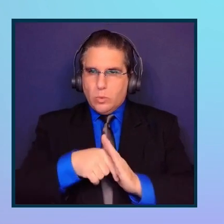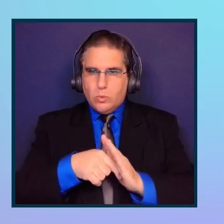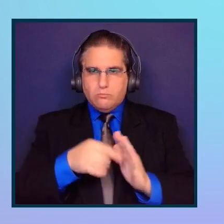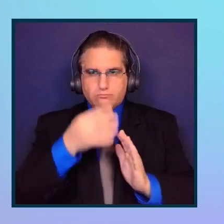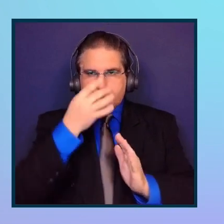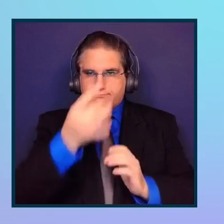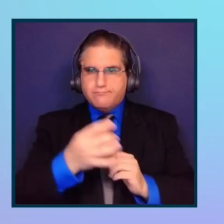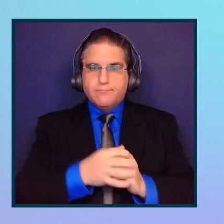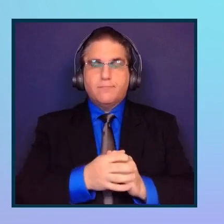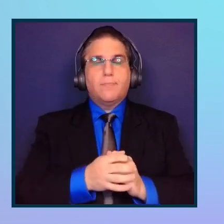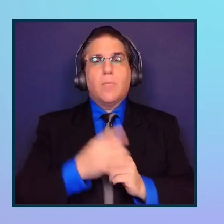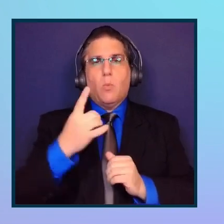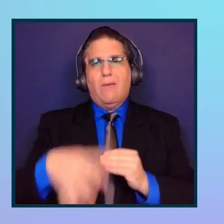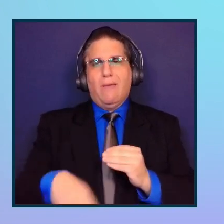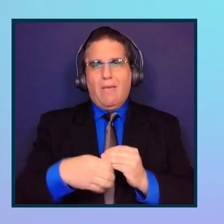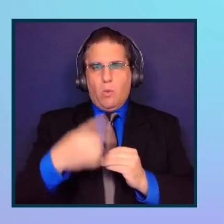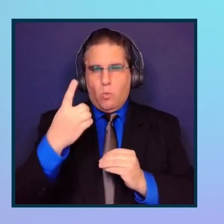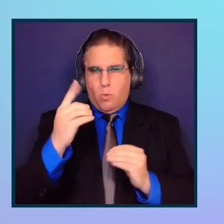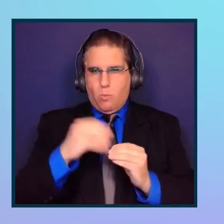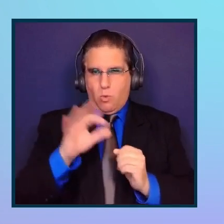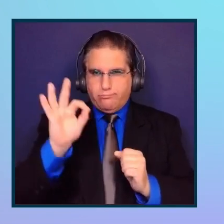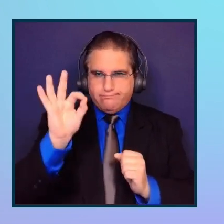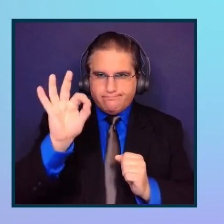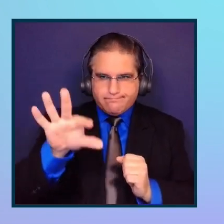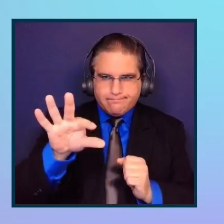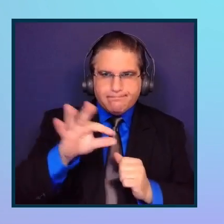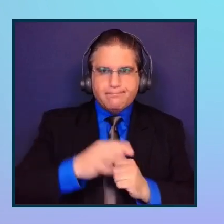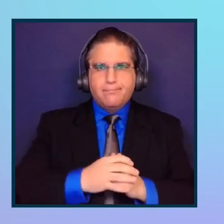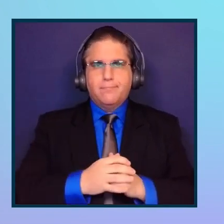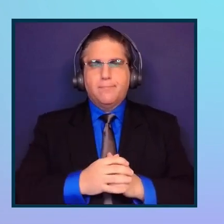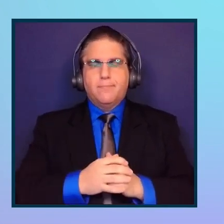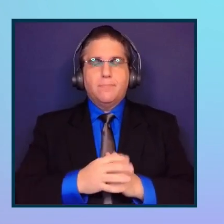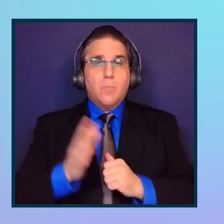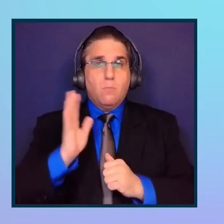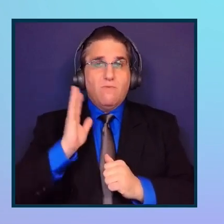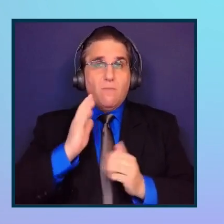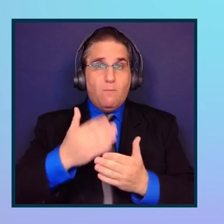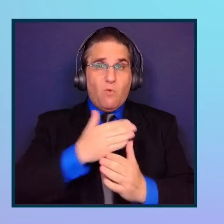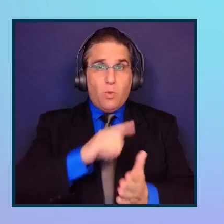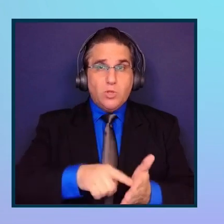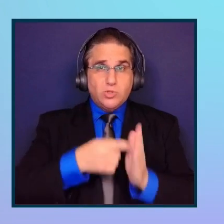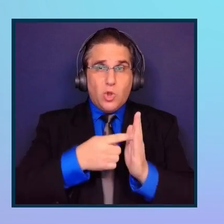which is we were talking before this started about composting teabags,